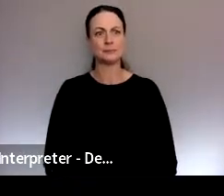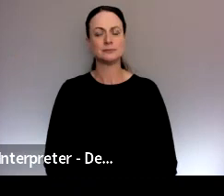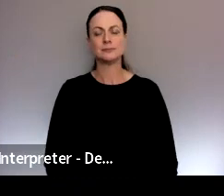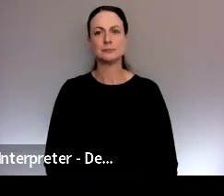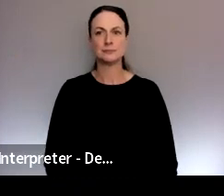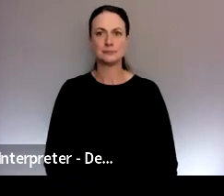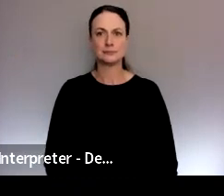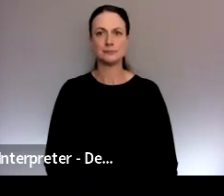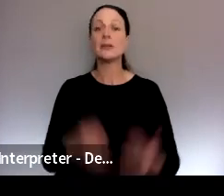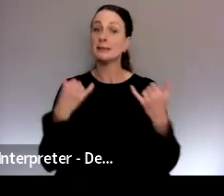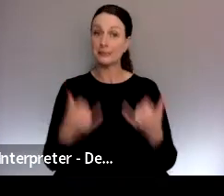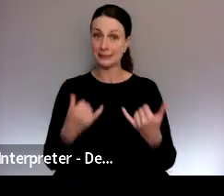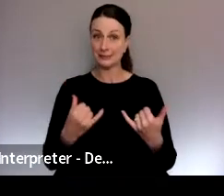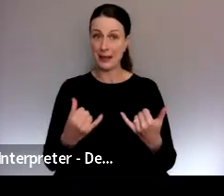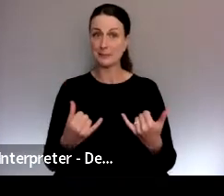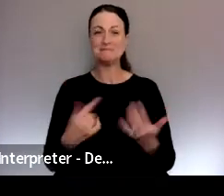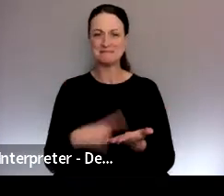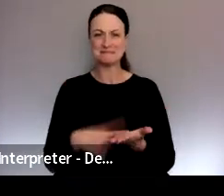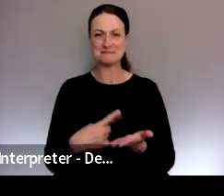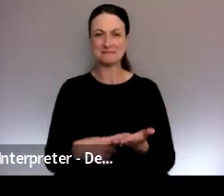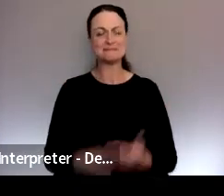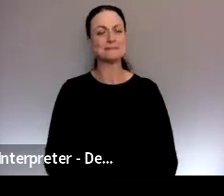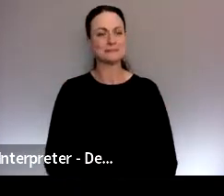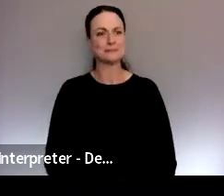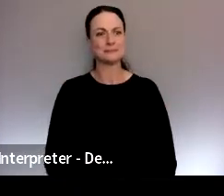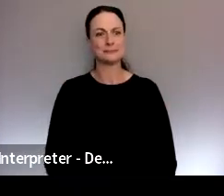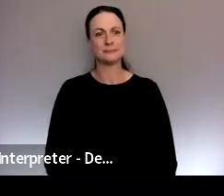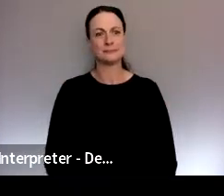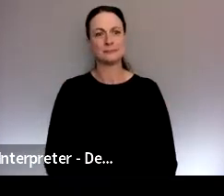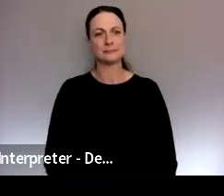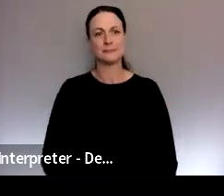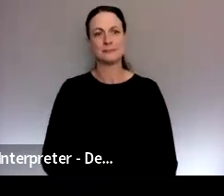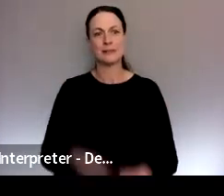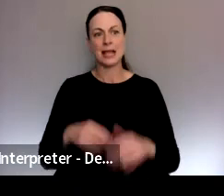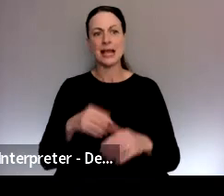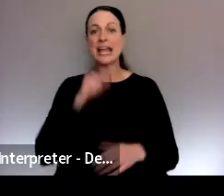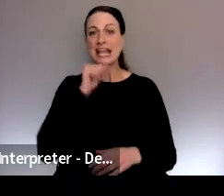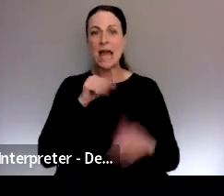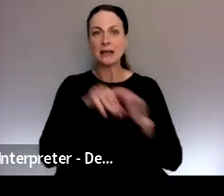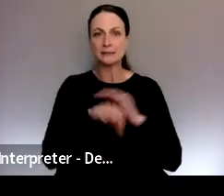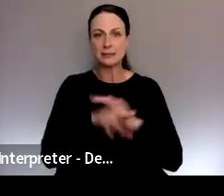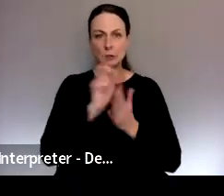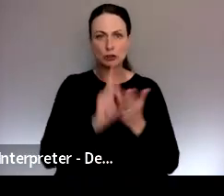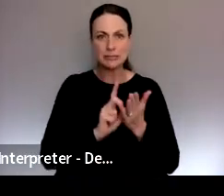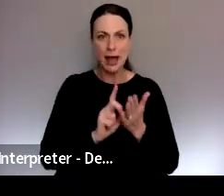So what we'll be covering today is inaccessible design. Why it excludes people.